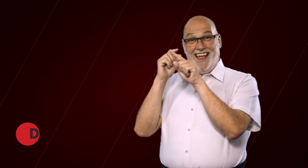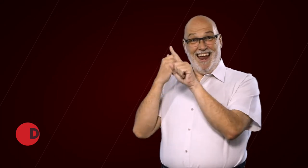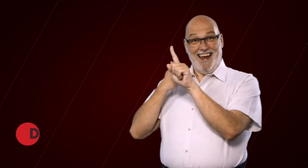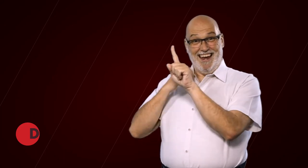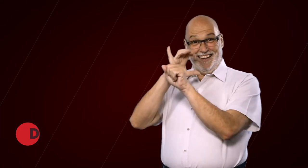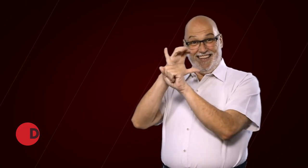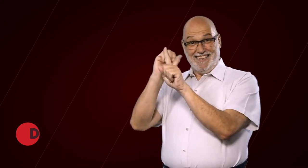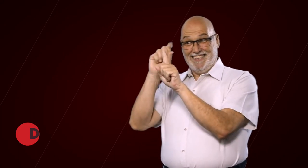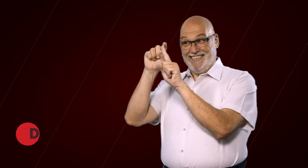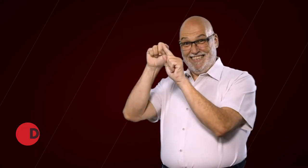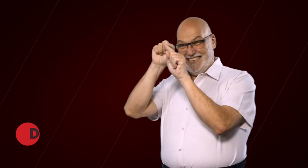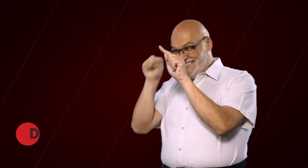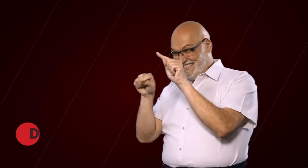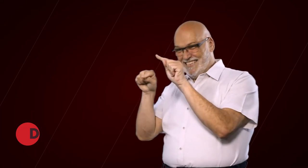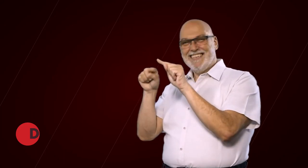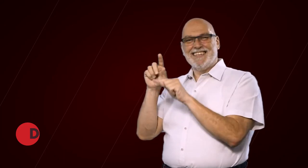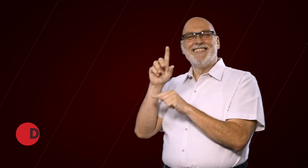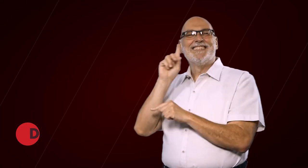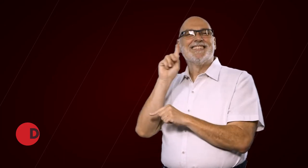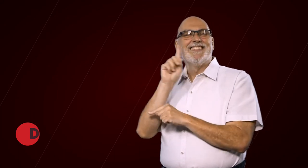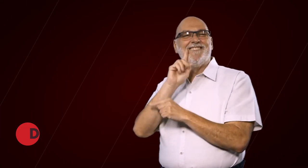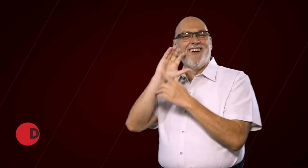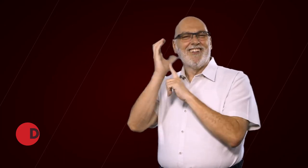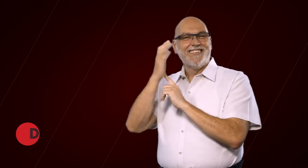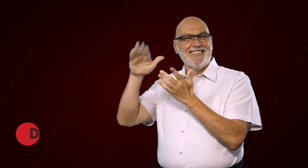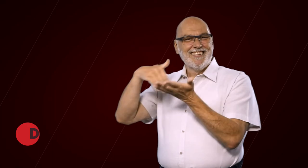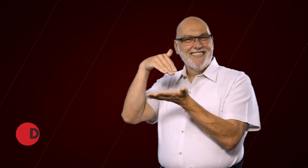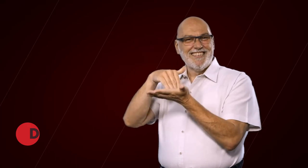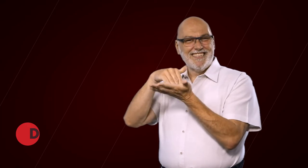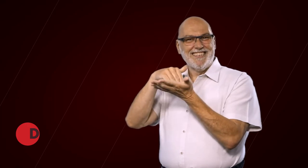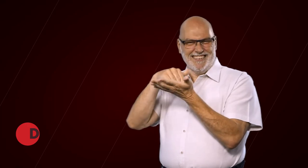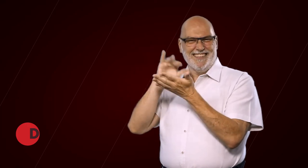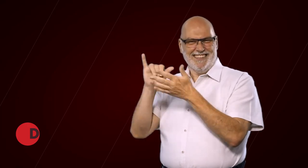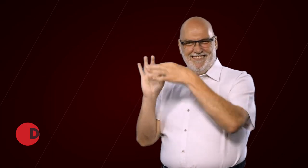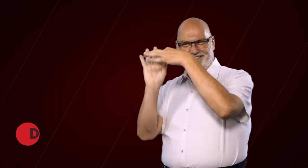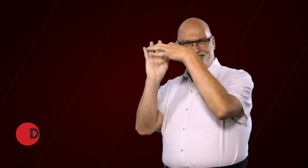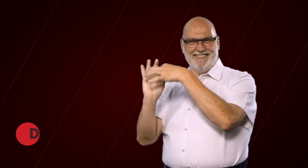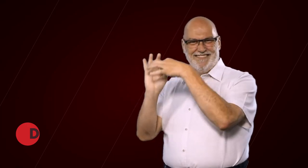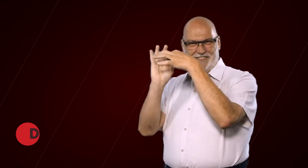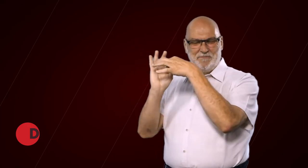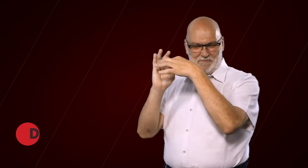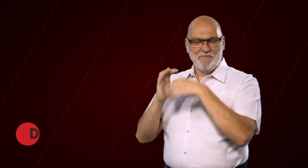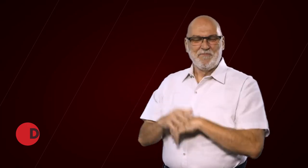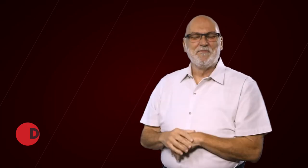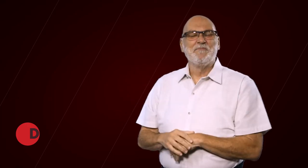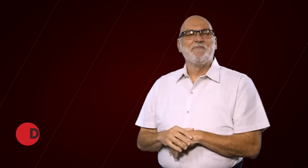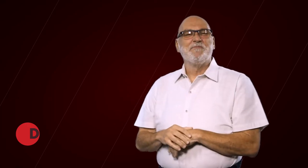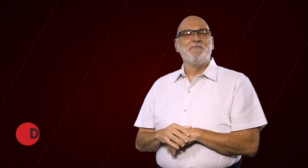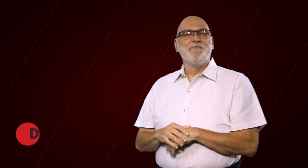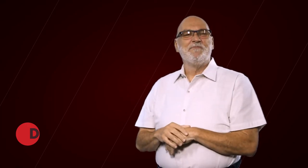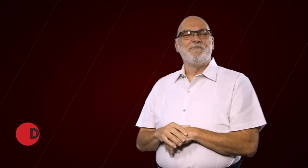of the Deaf (CCSD), the parent organization of Deaf Culture Centre.